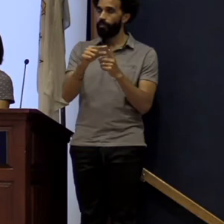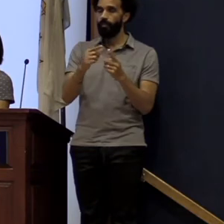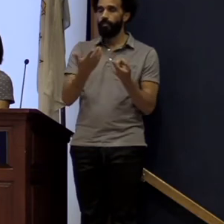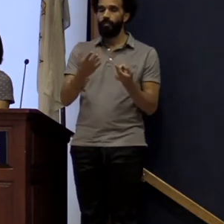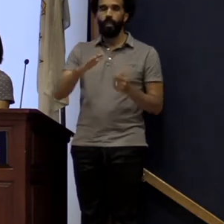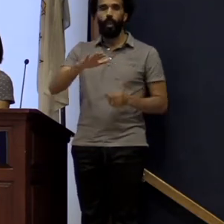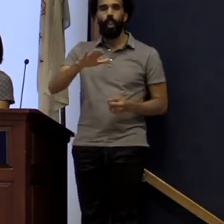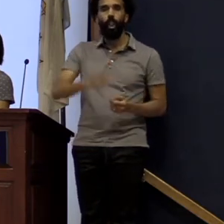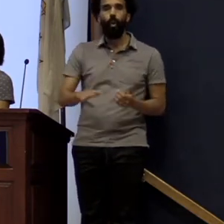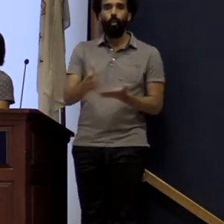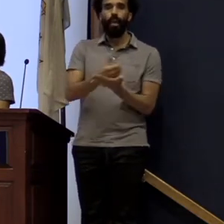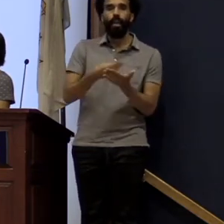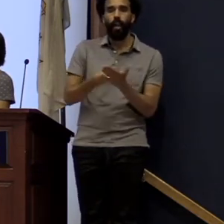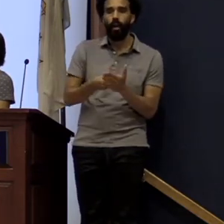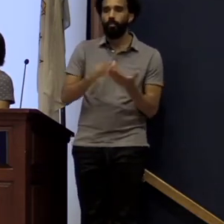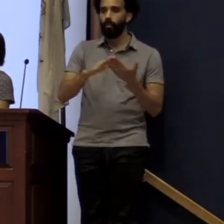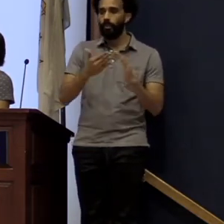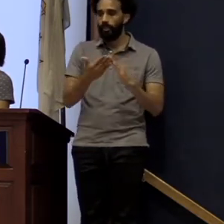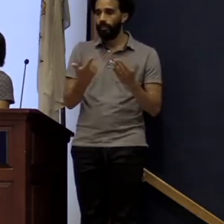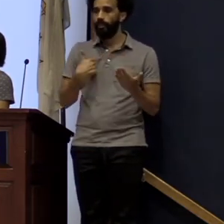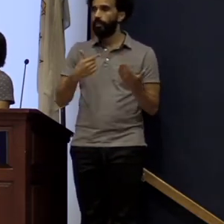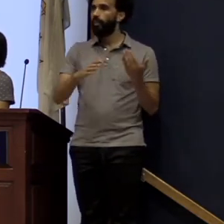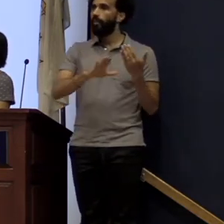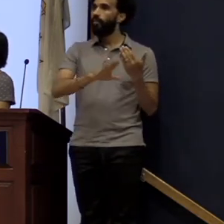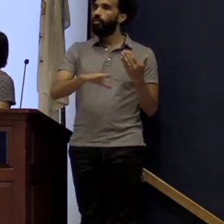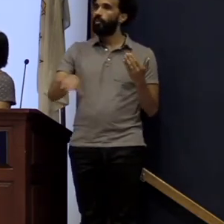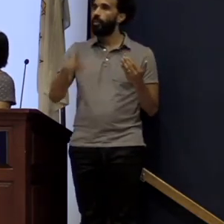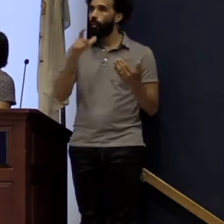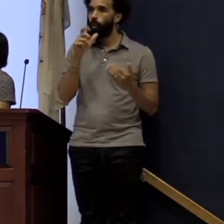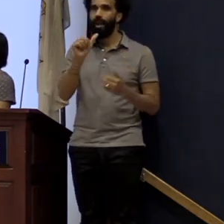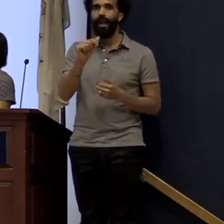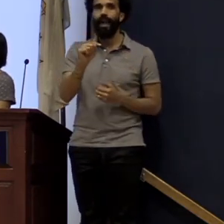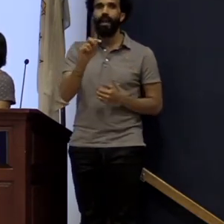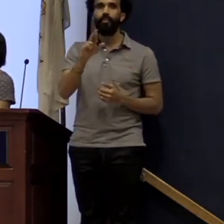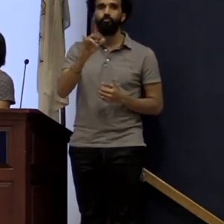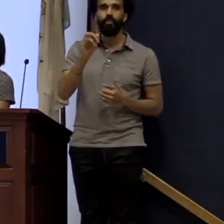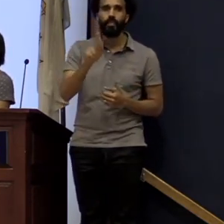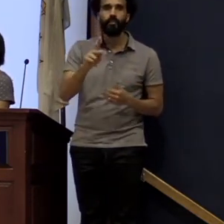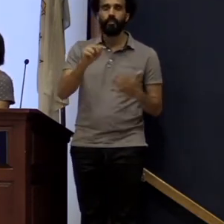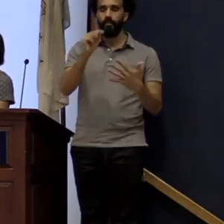communities Children at risk what would you suggest?